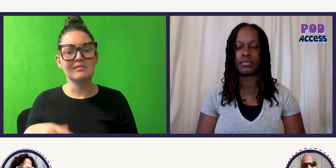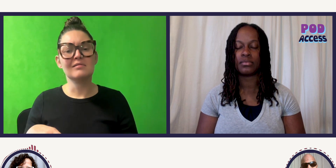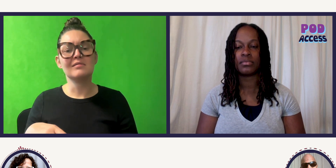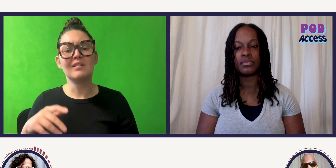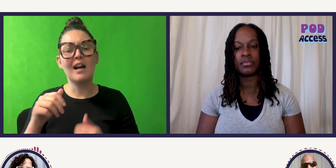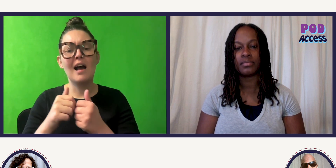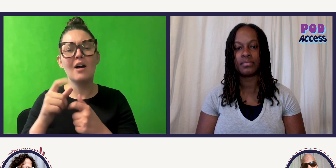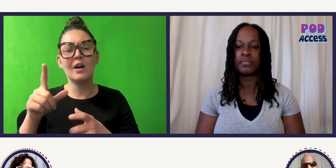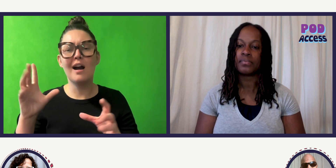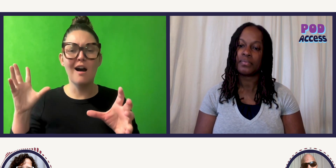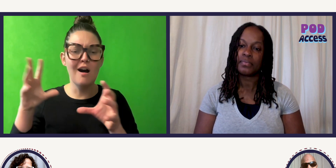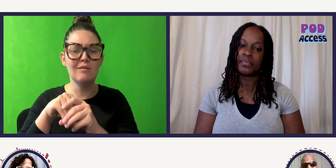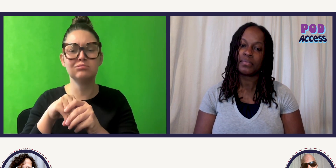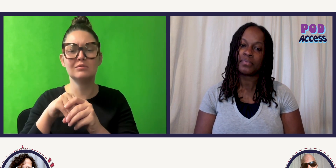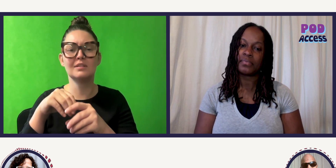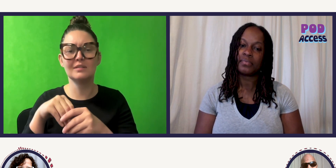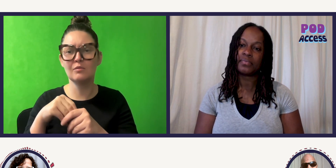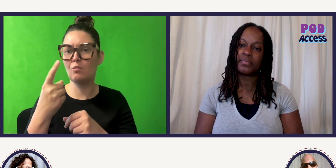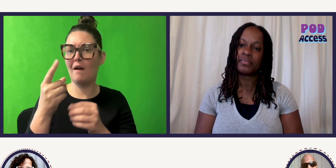How could you sum up your show in one phrase?